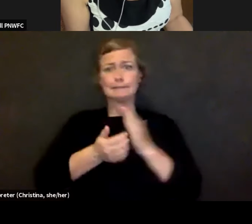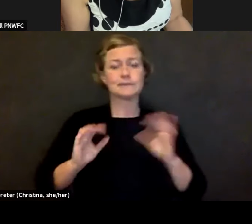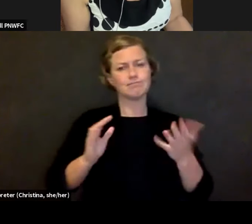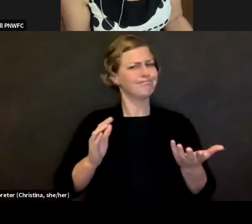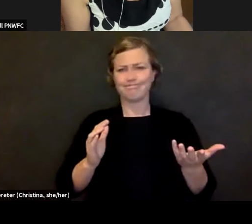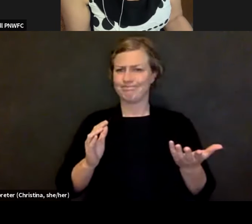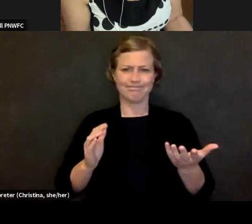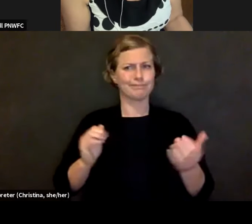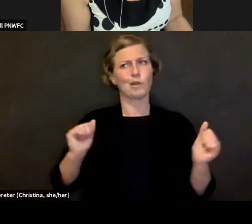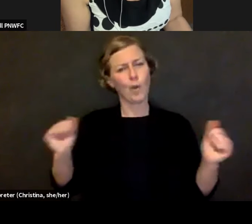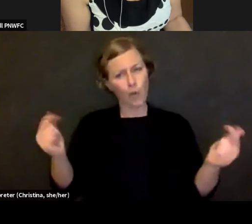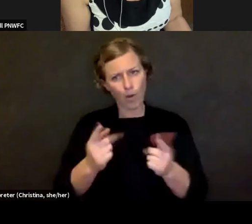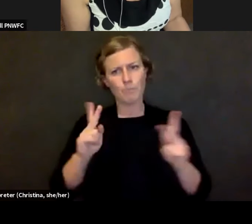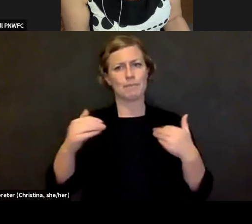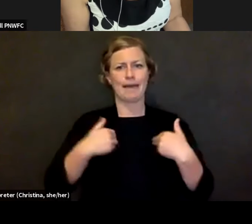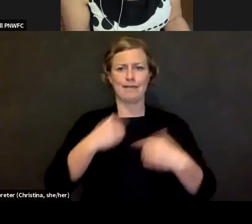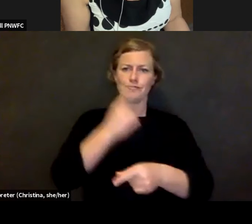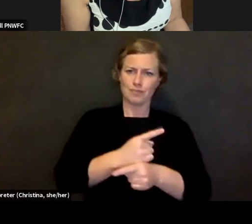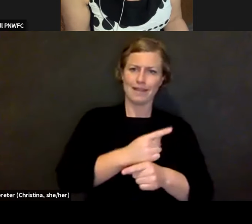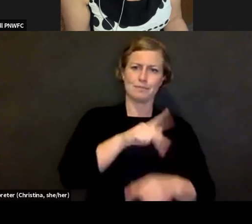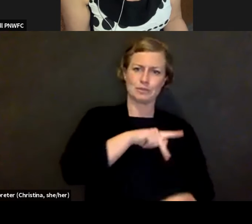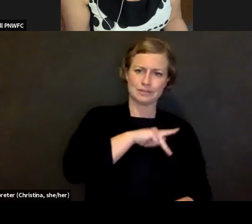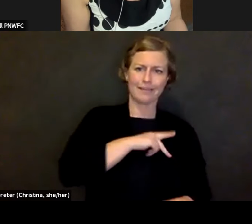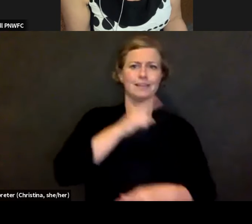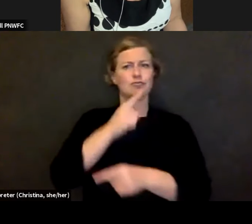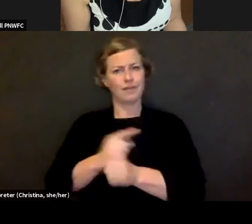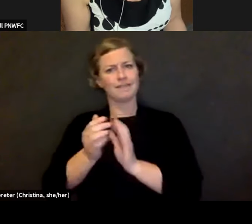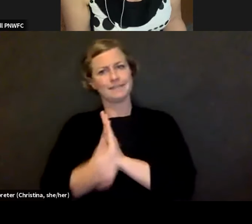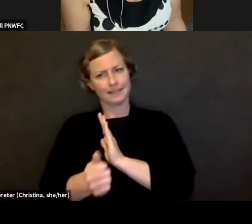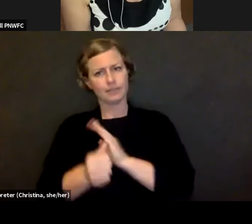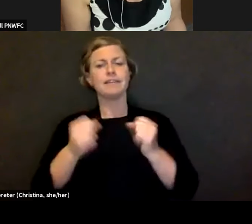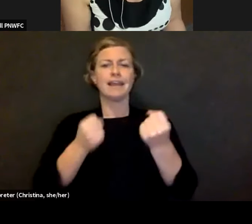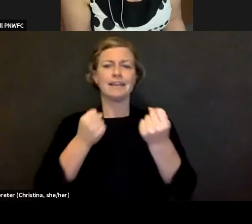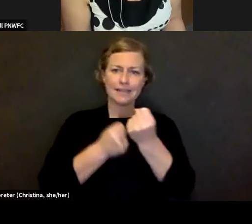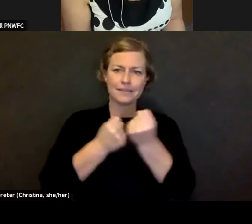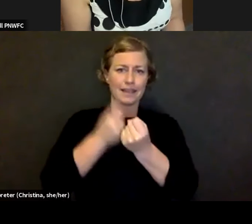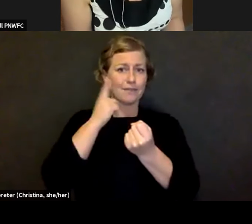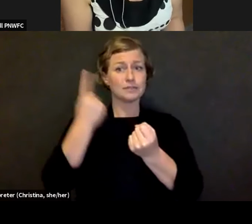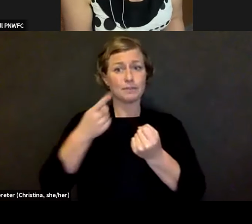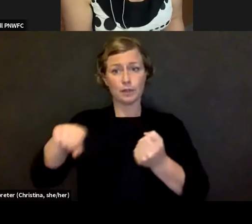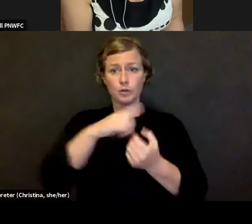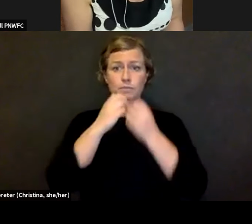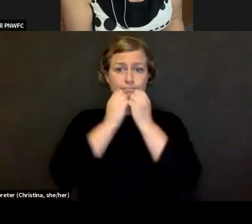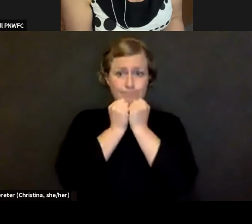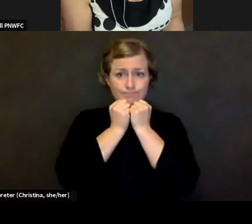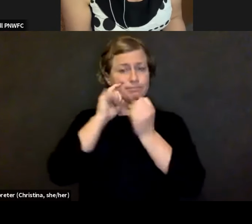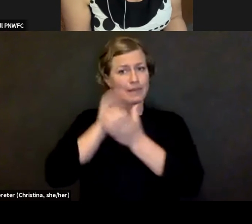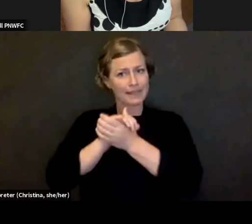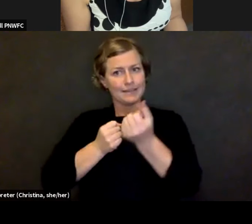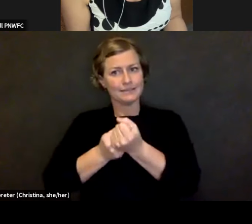and people think they don't have the personality or the skills. Everyone has the personality